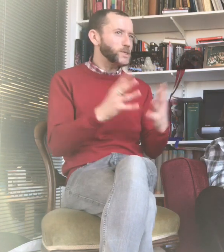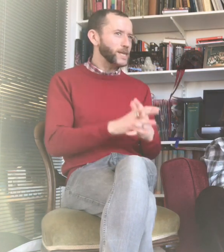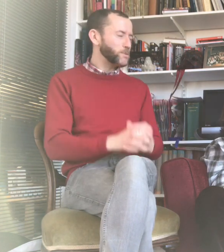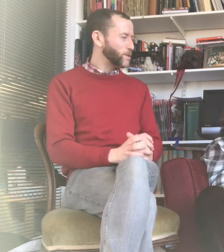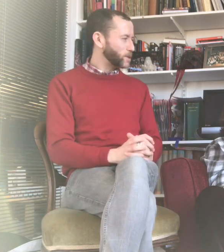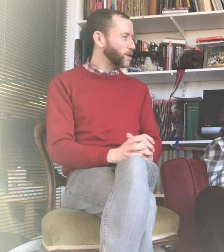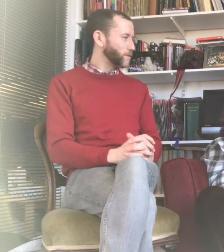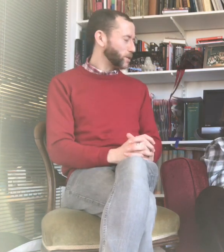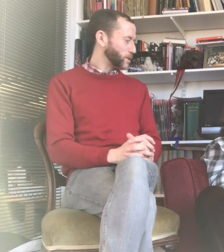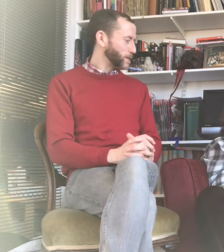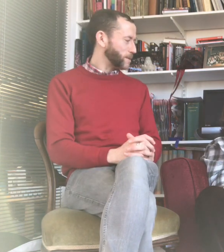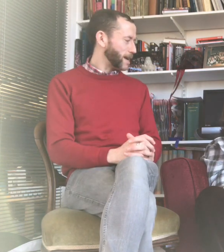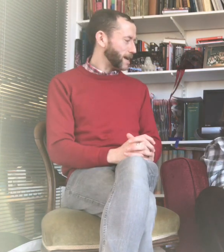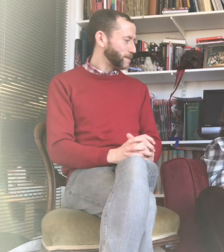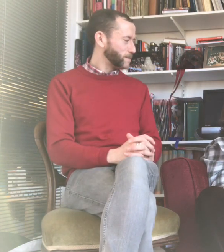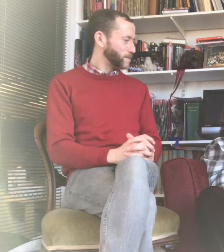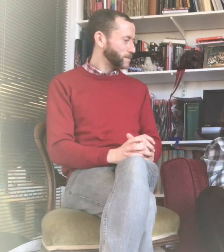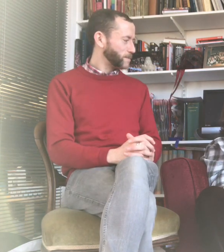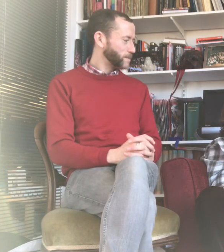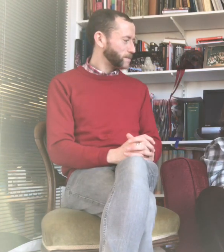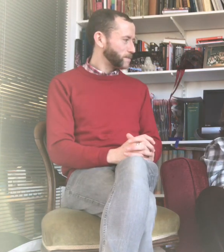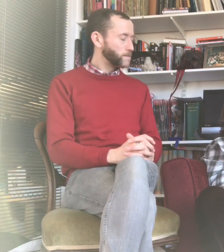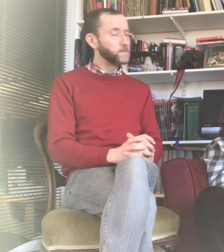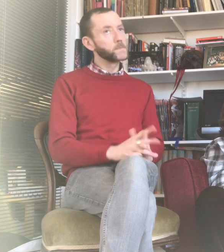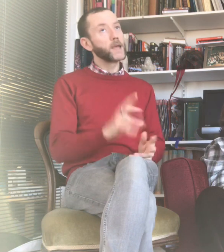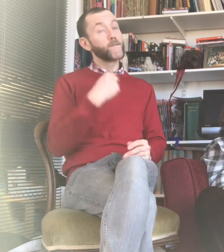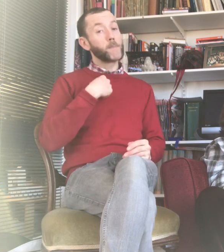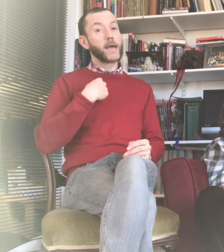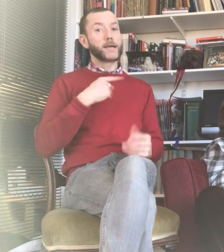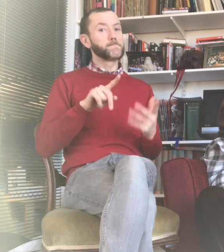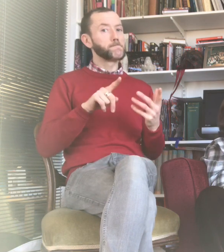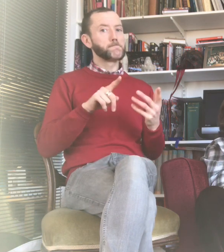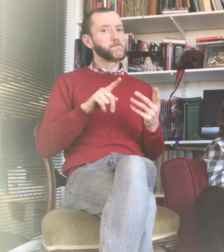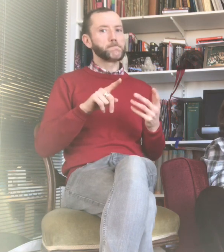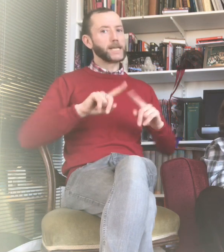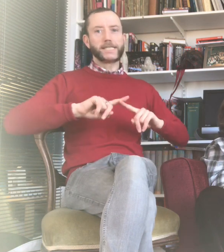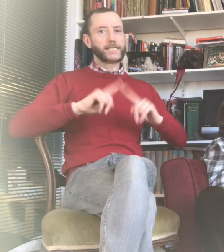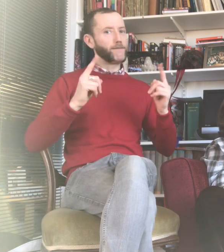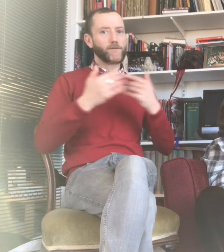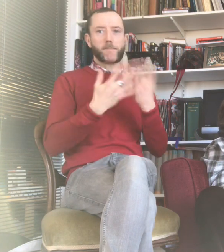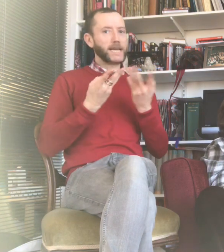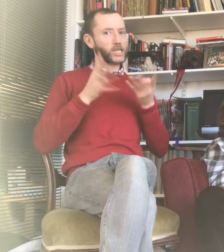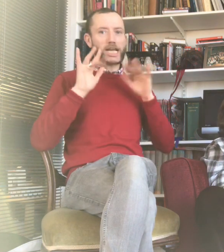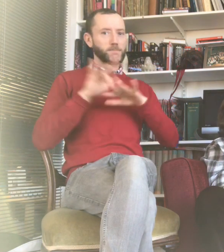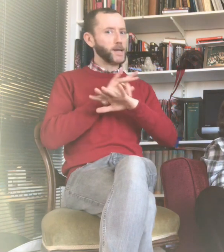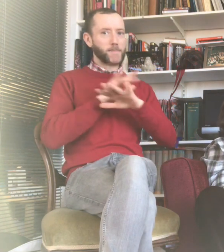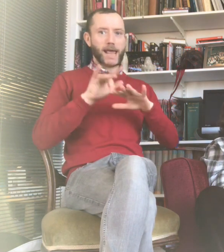what was the experience like for you in this play? It's unlike any Shakespeare play I have ever directed.